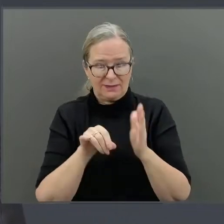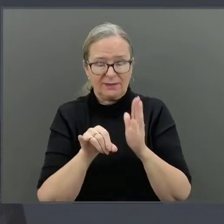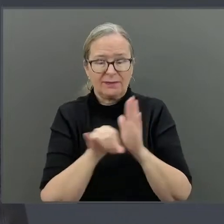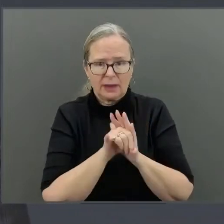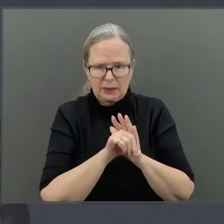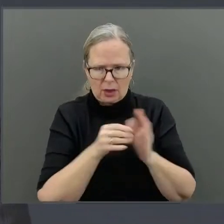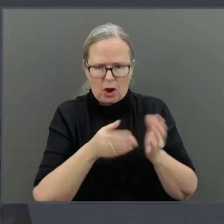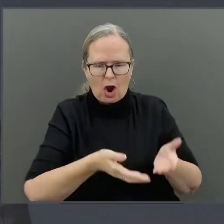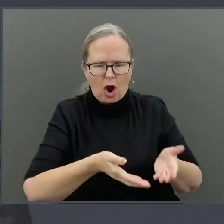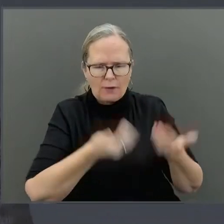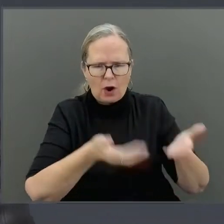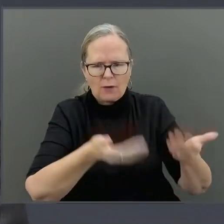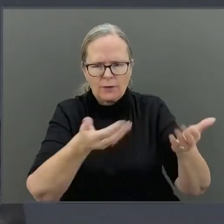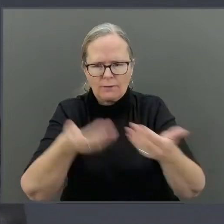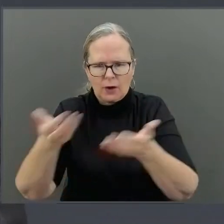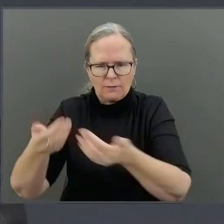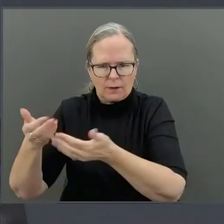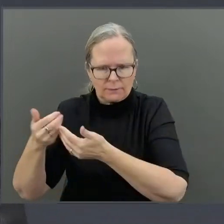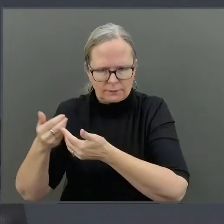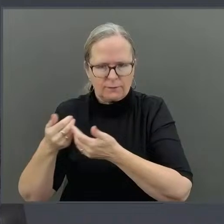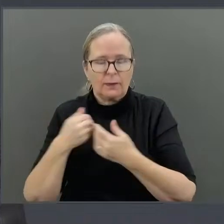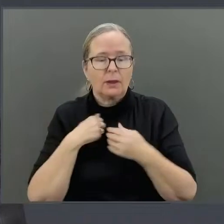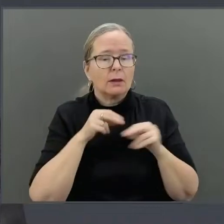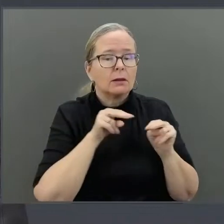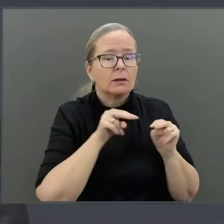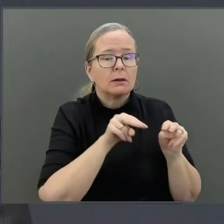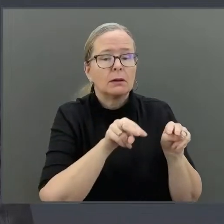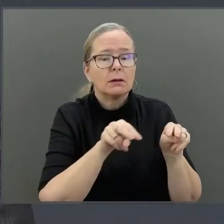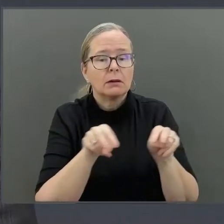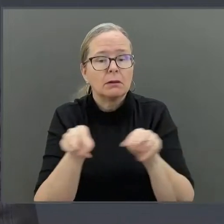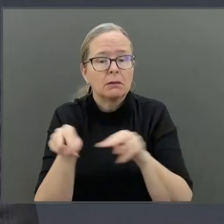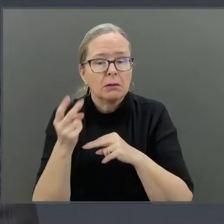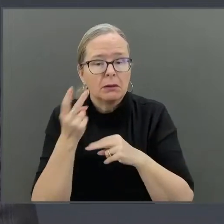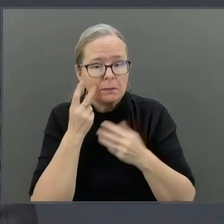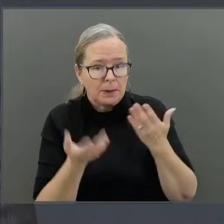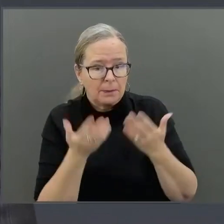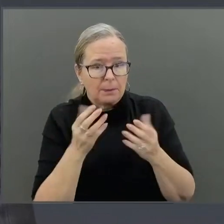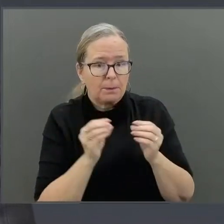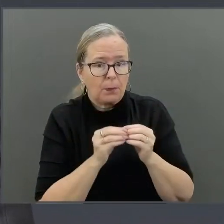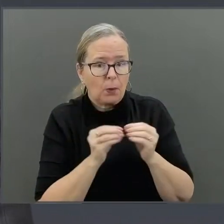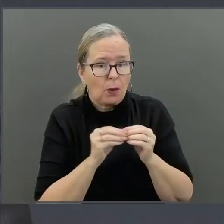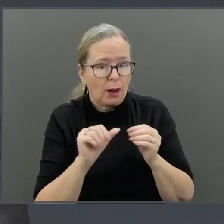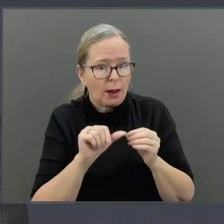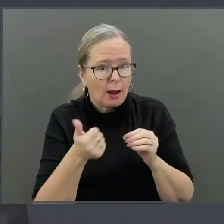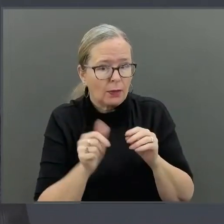the two sections of pipe from San Diego they're currently being sand blasted and coated and once